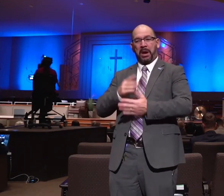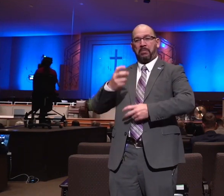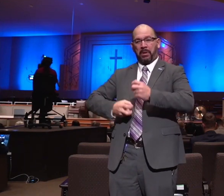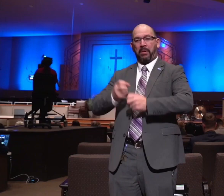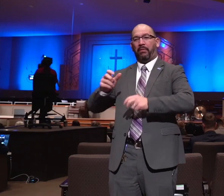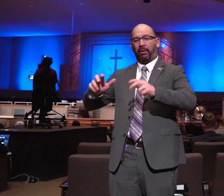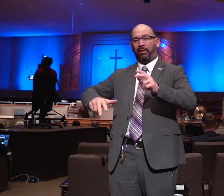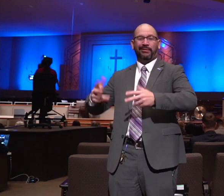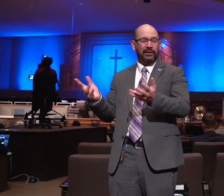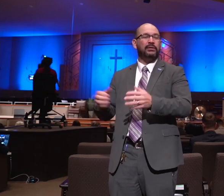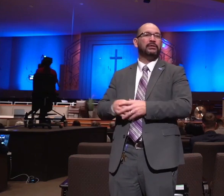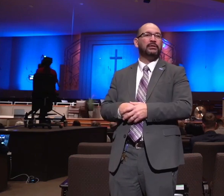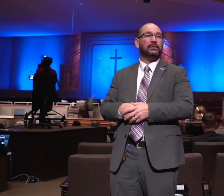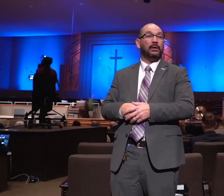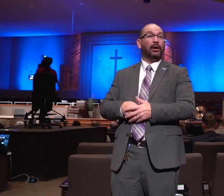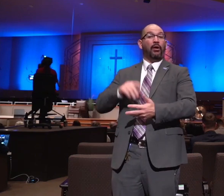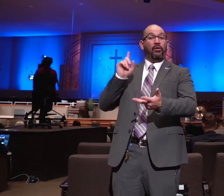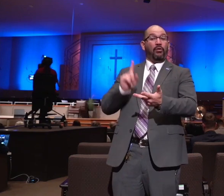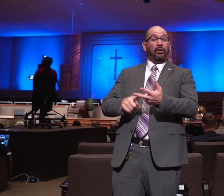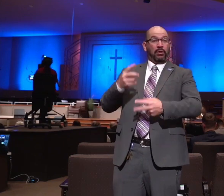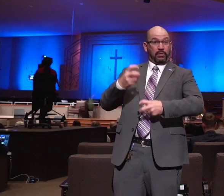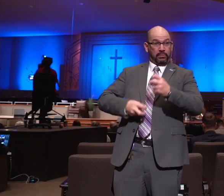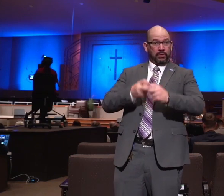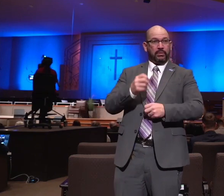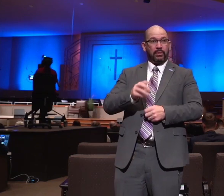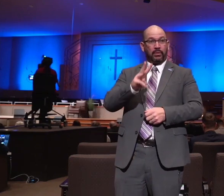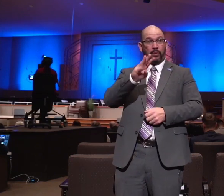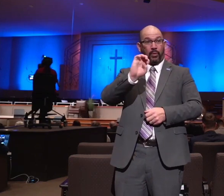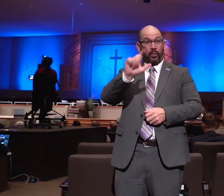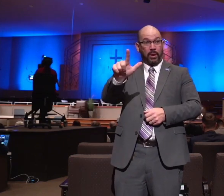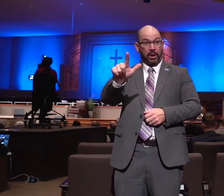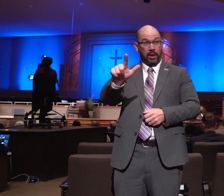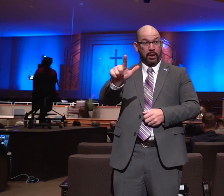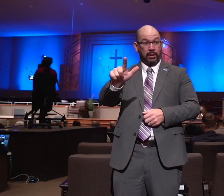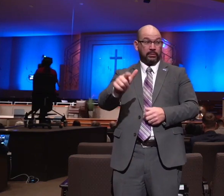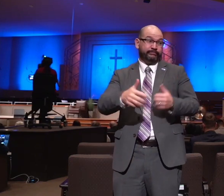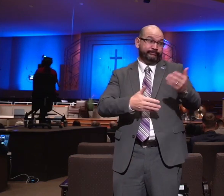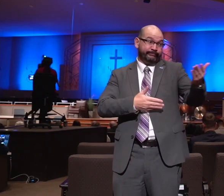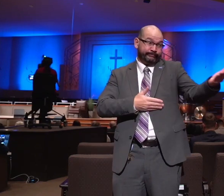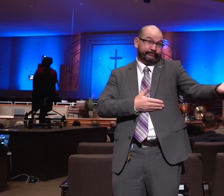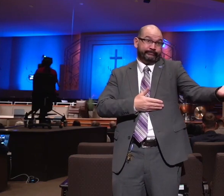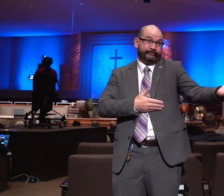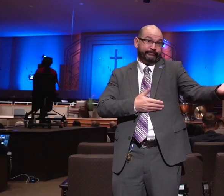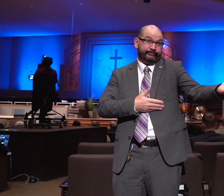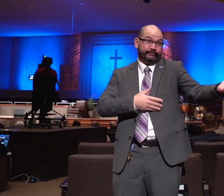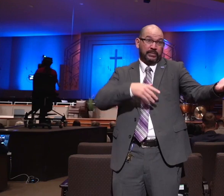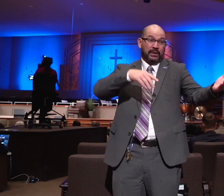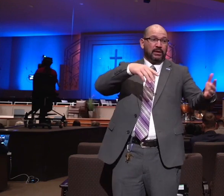and there's a third difficulty the well